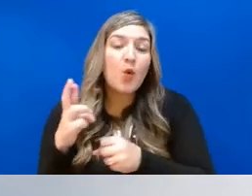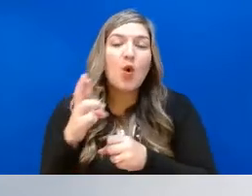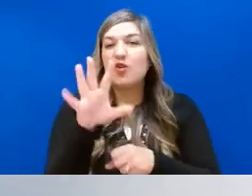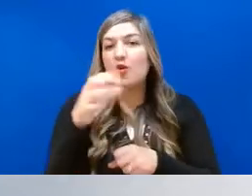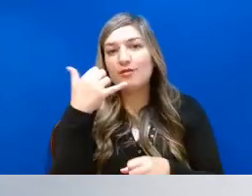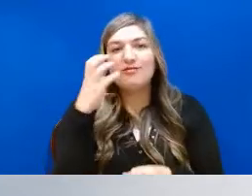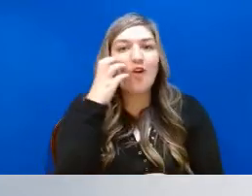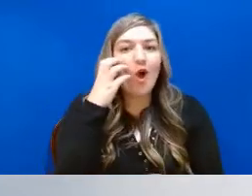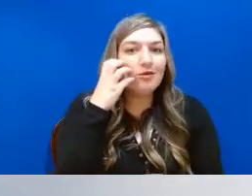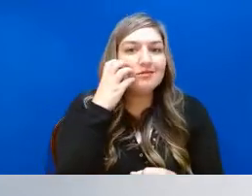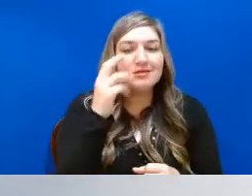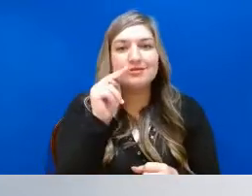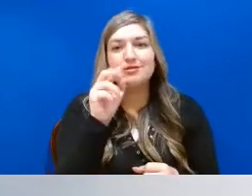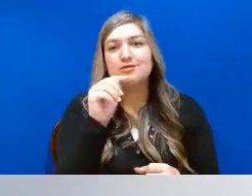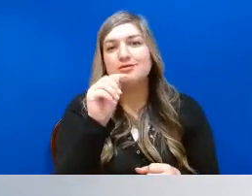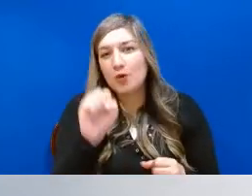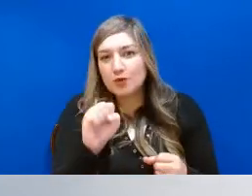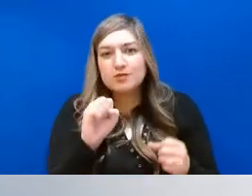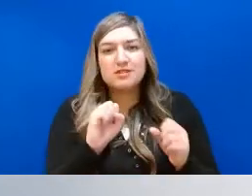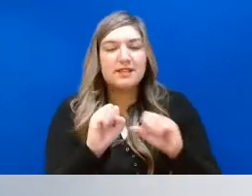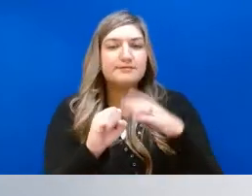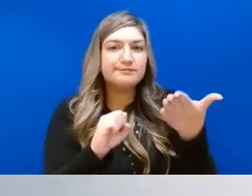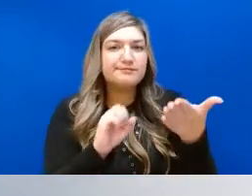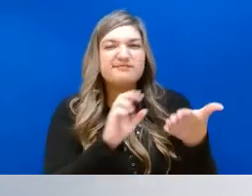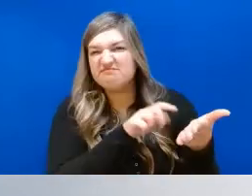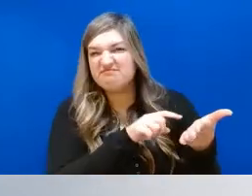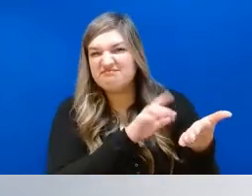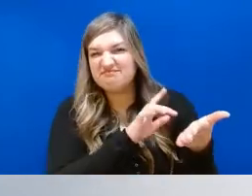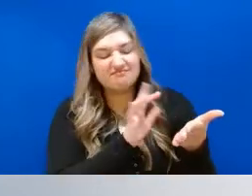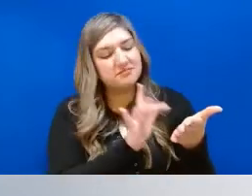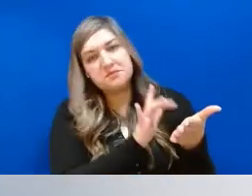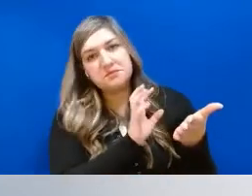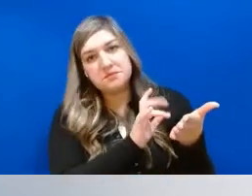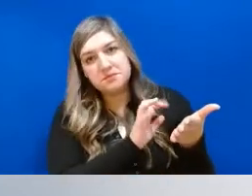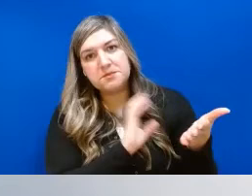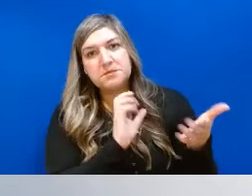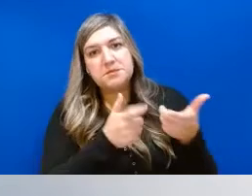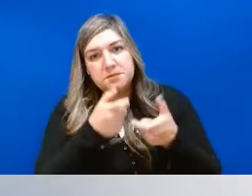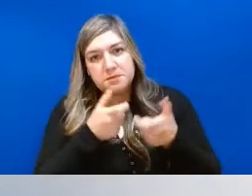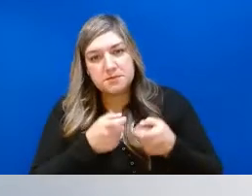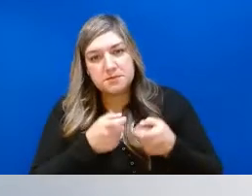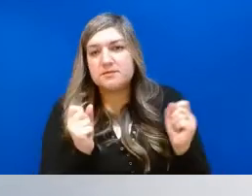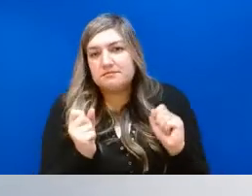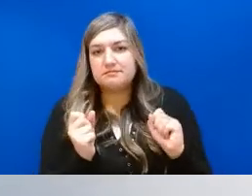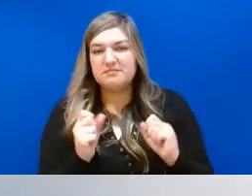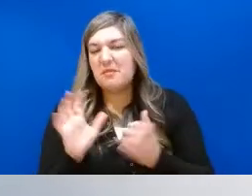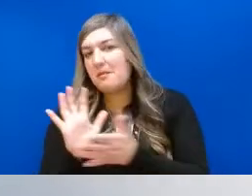on your phone or notes feature on your phone, that's fine. And if you don't have any paper, that's okay, too. But right now, what you